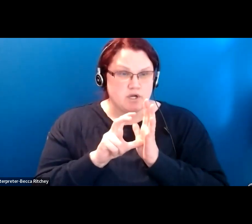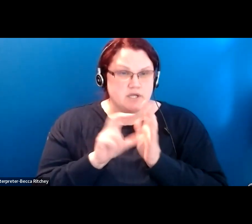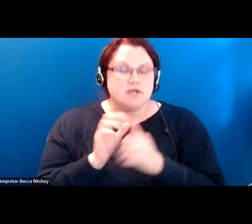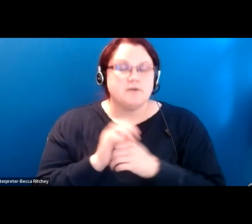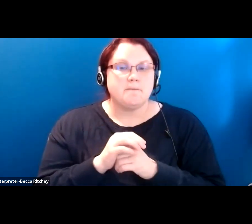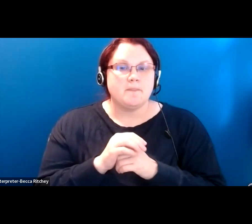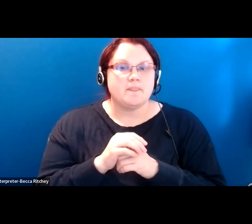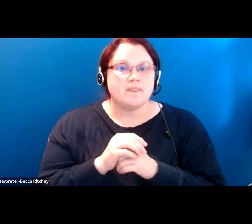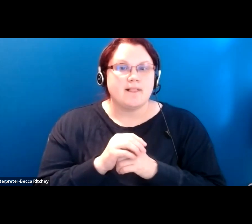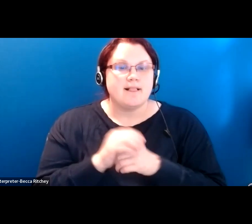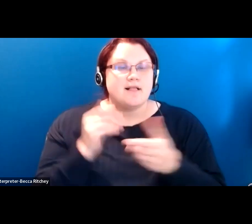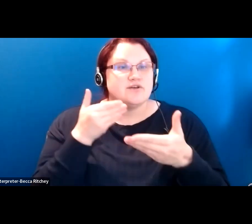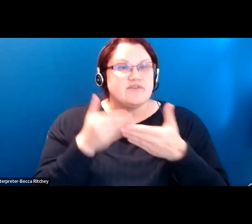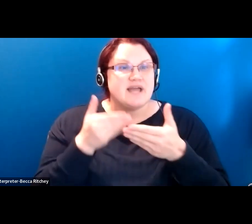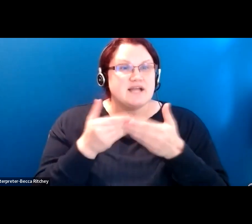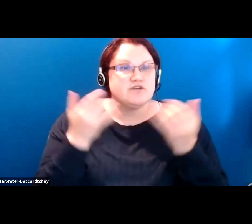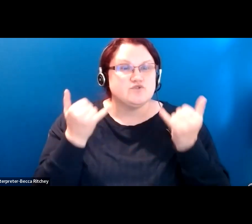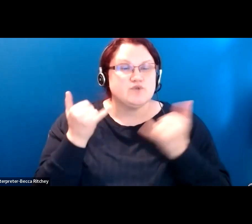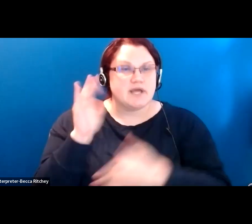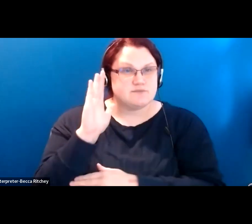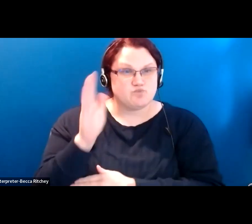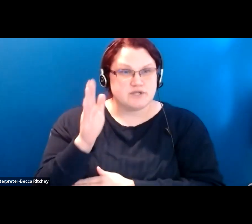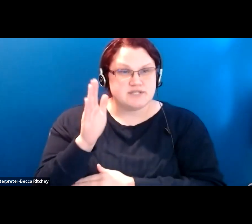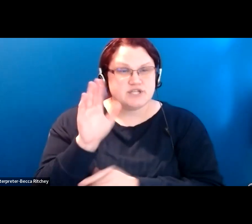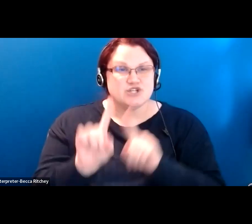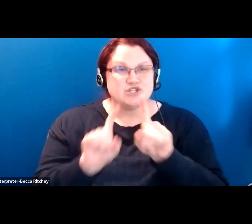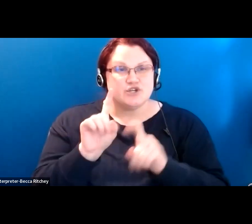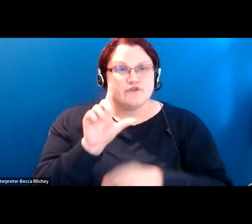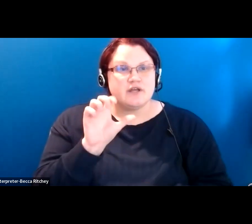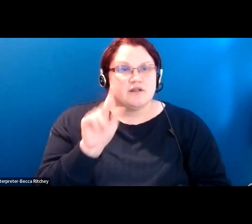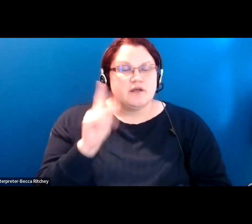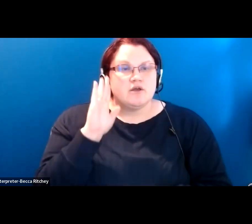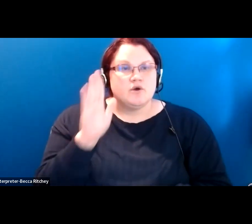toward the towards the end of today's presentation, a survey link will also be placed in the chat.